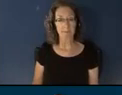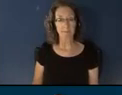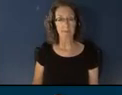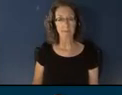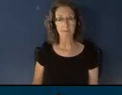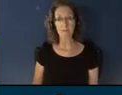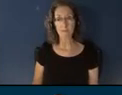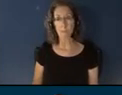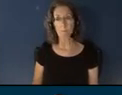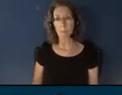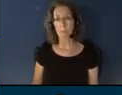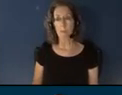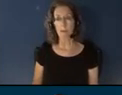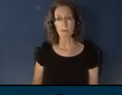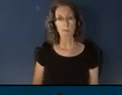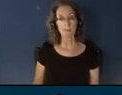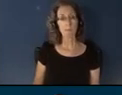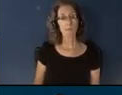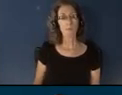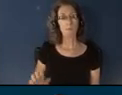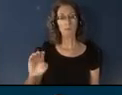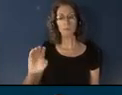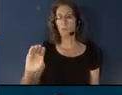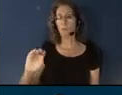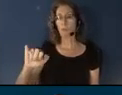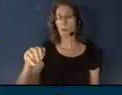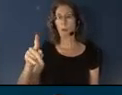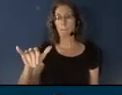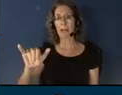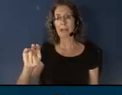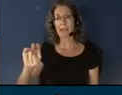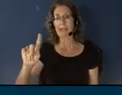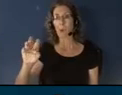And um is the Mighty Networks a platform where everyone can access copies of our presentation?